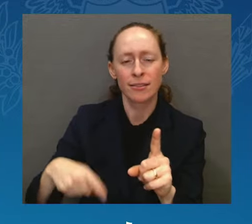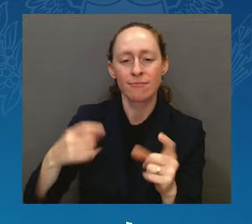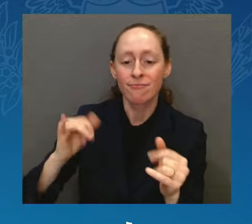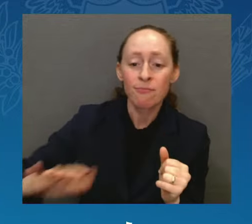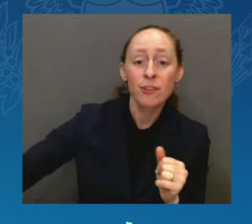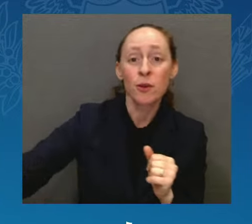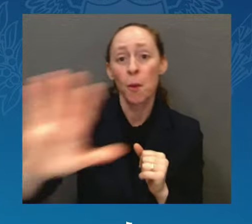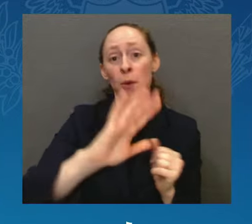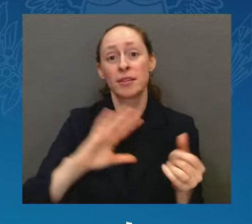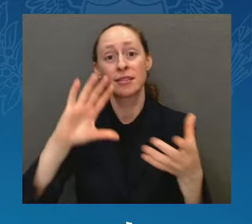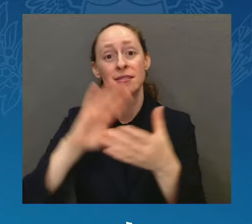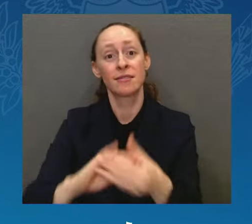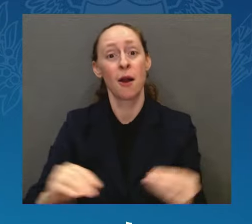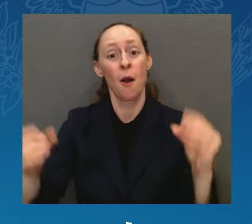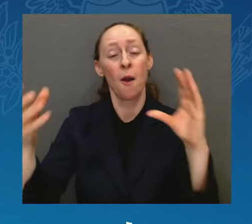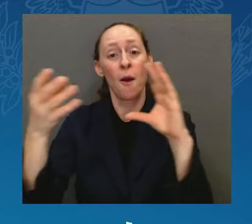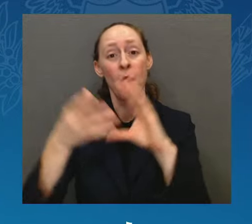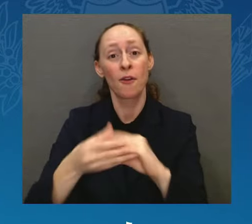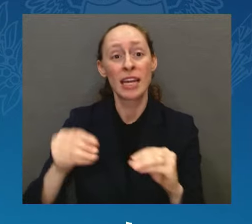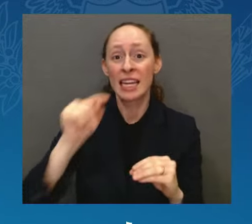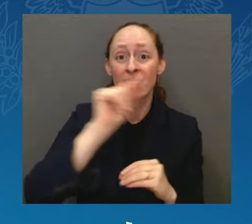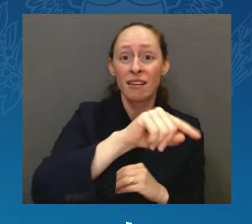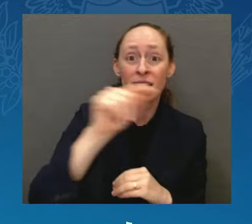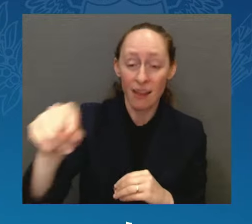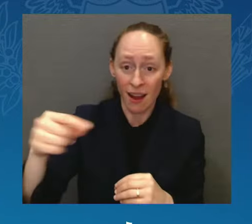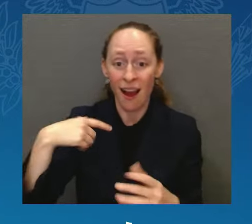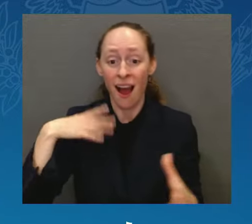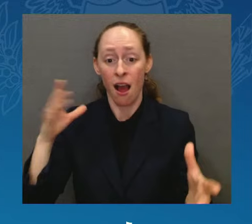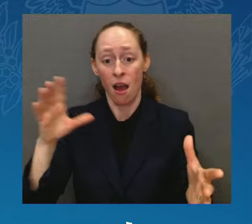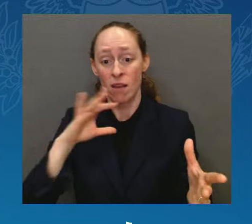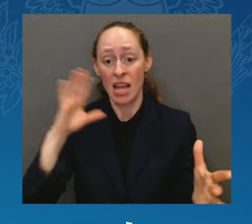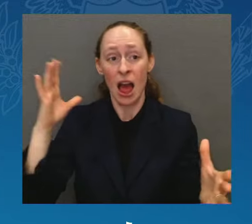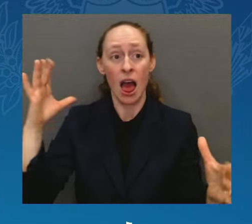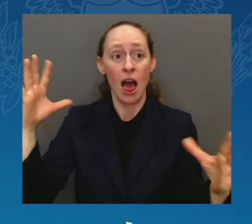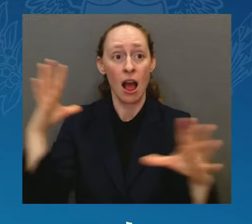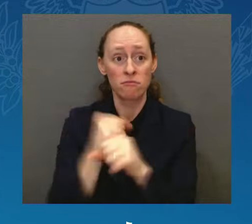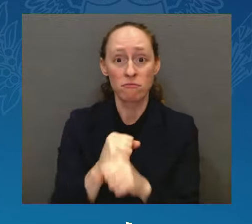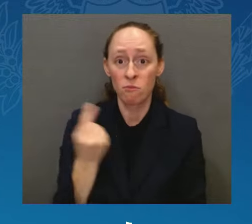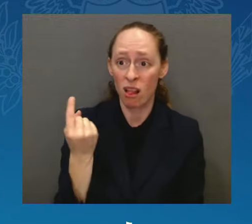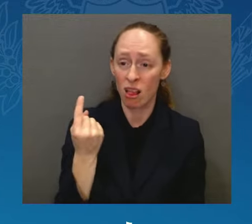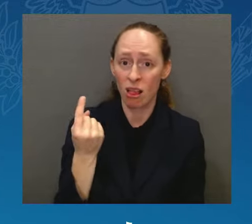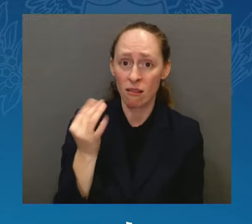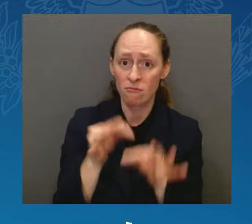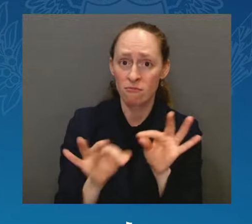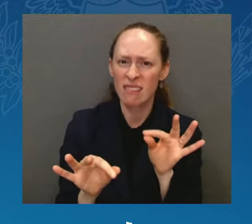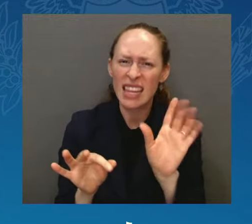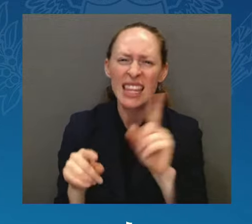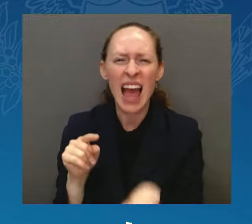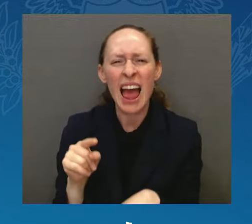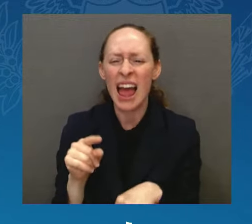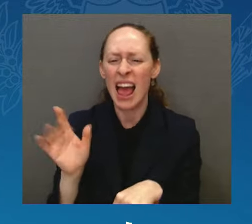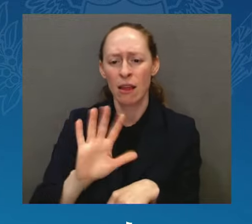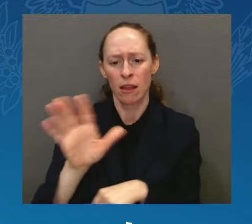without telling the courage and conviction. They showcase the strength, the ingenuity,